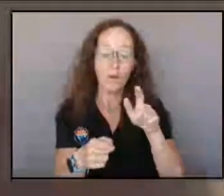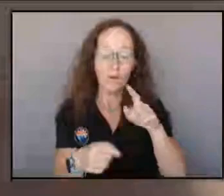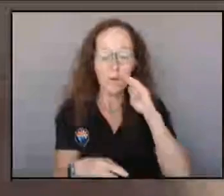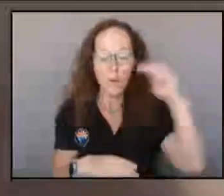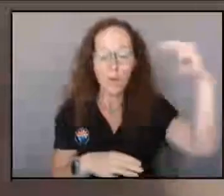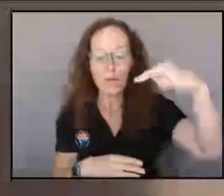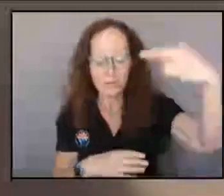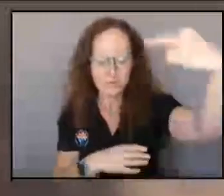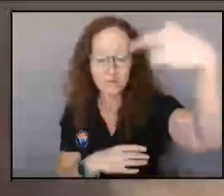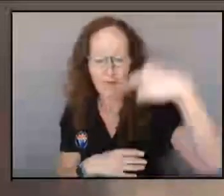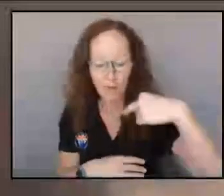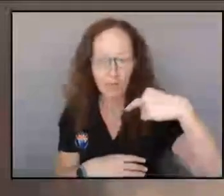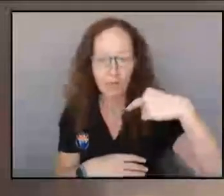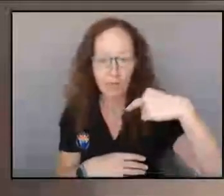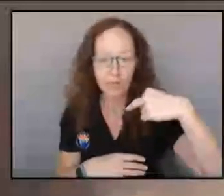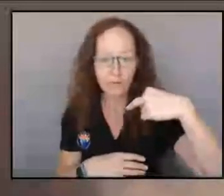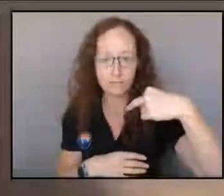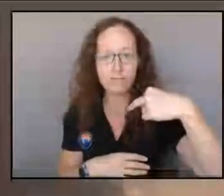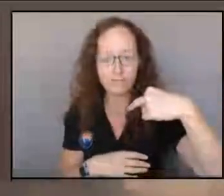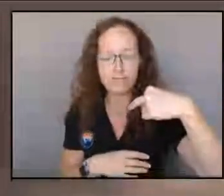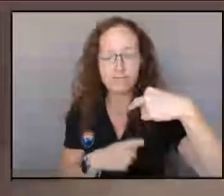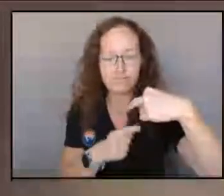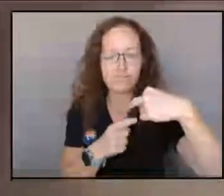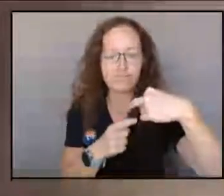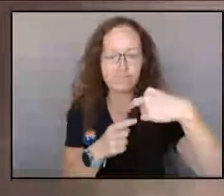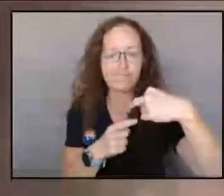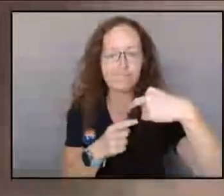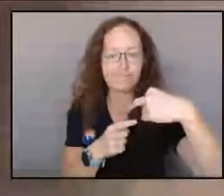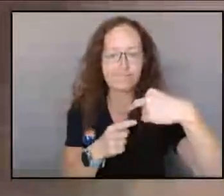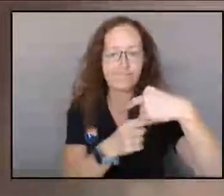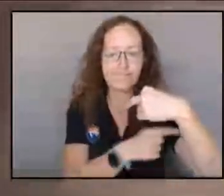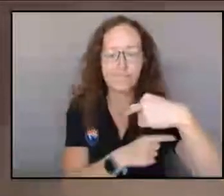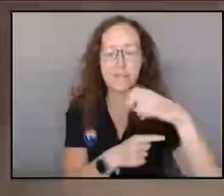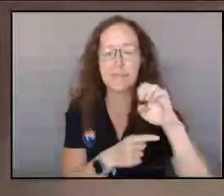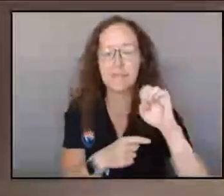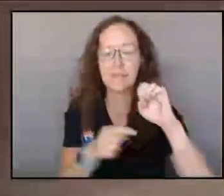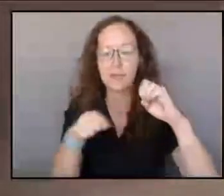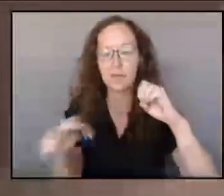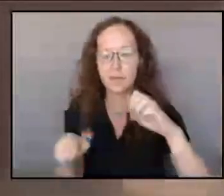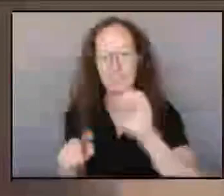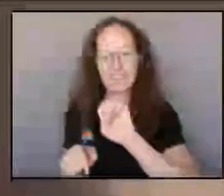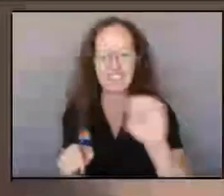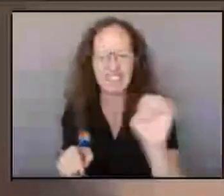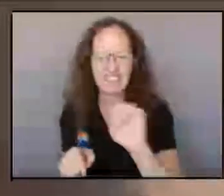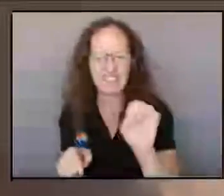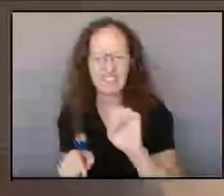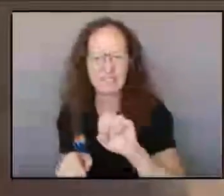CROSSHAIRS, THE VARIOUS BUILDINGS, HOUSES, THAT TYPE OF THING.